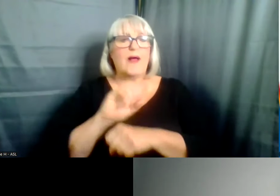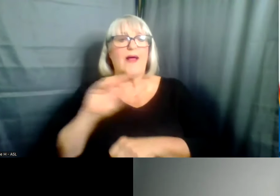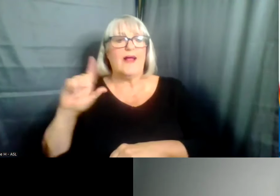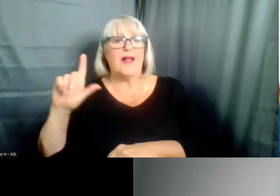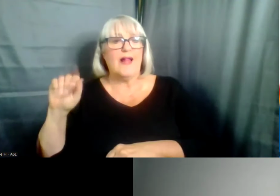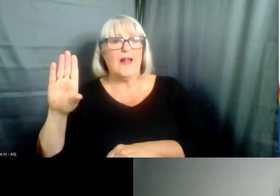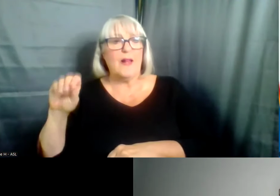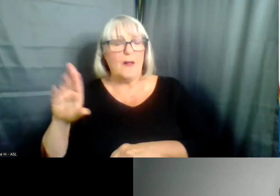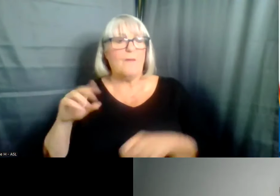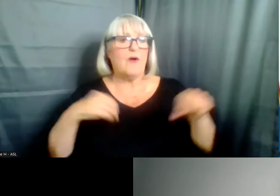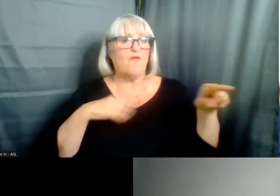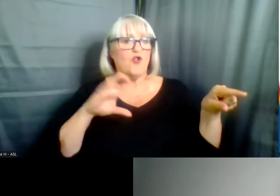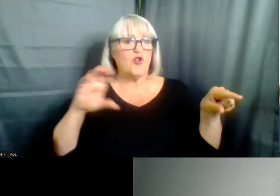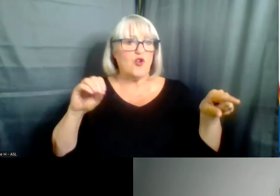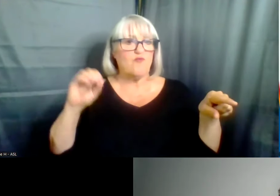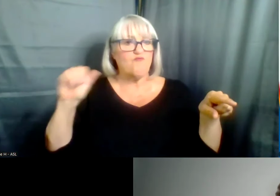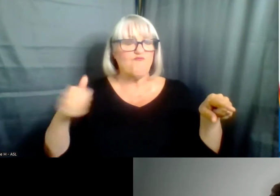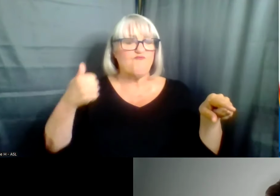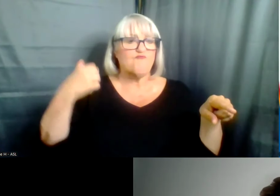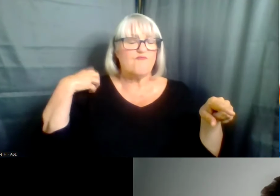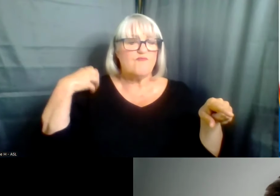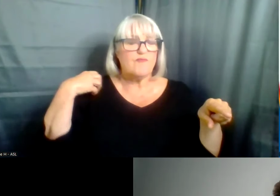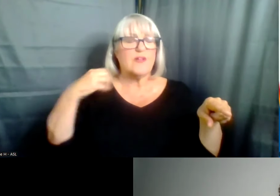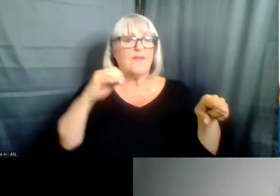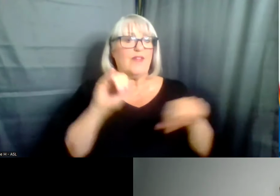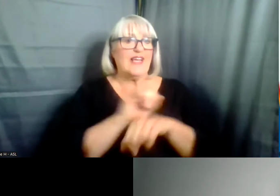of both industry and a labor.